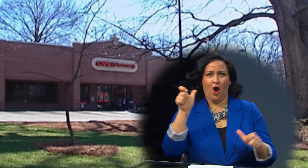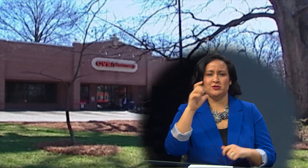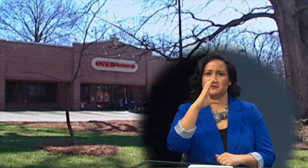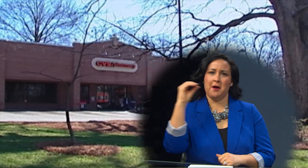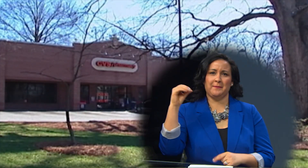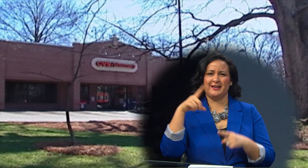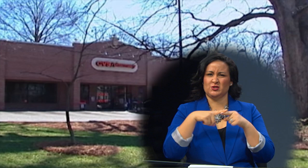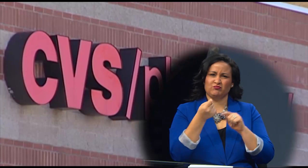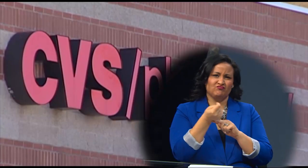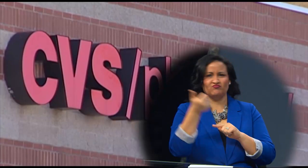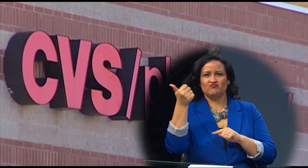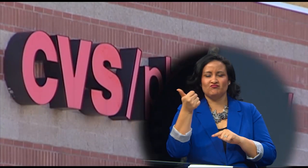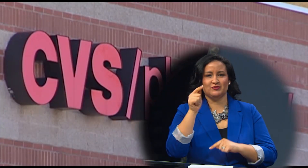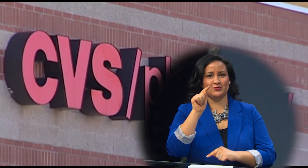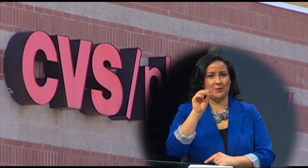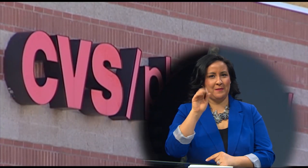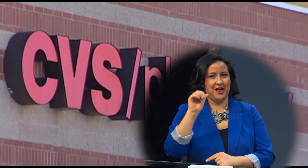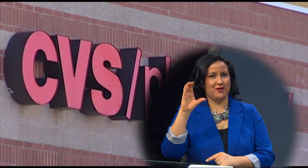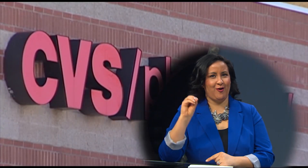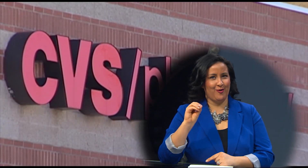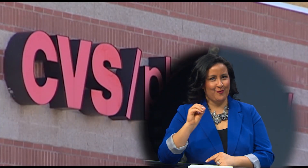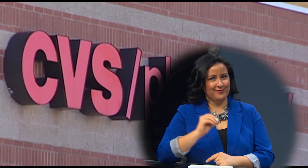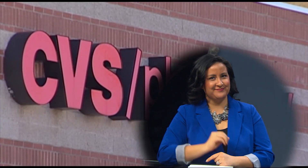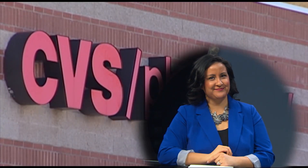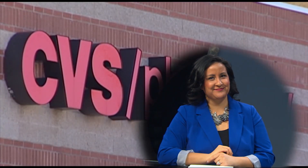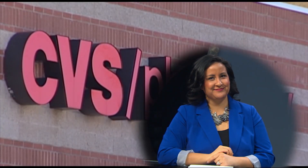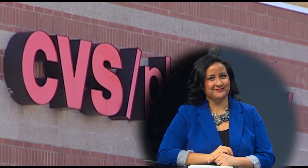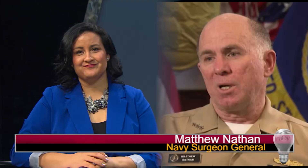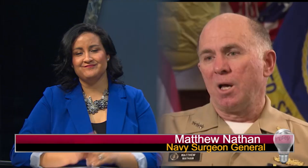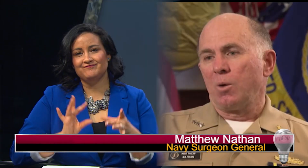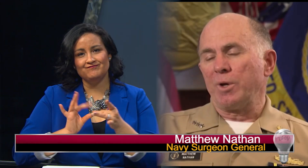THE FIRST LARGE SCALE COMPANY TO TAKE TOBACCO OFF ITS SHELVES.